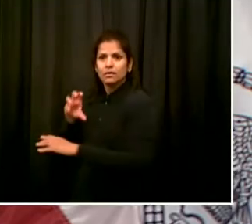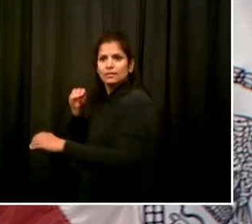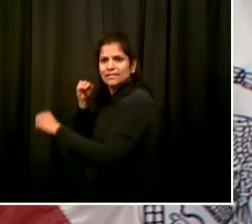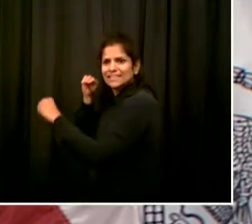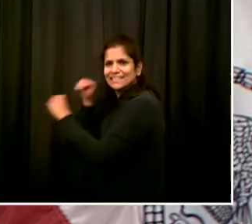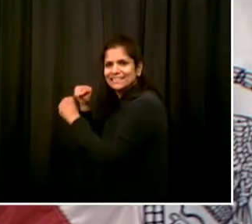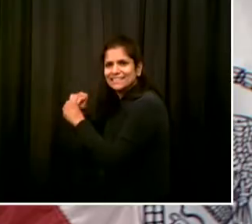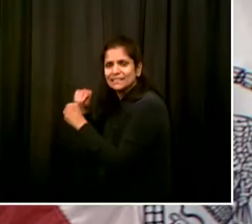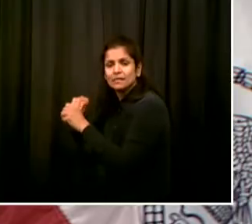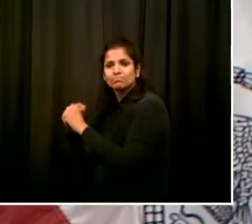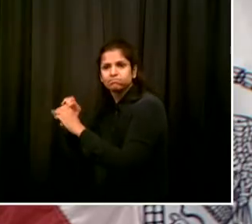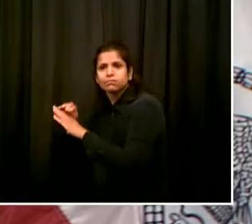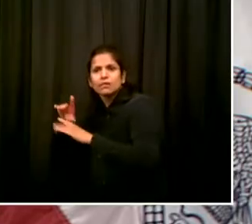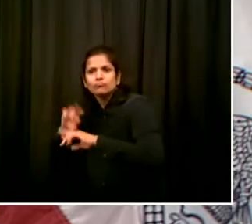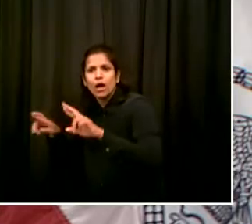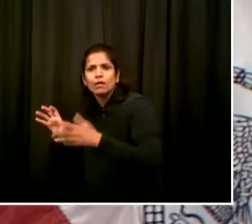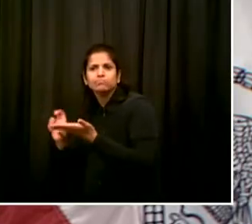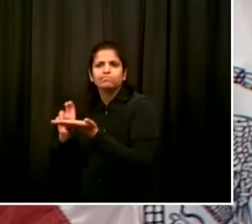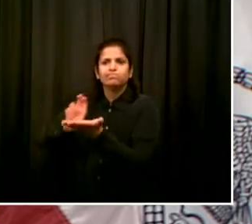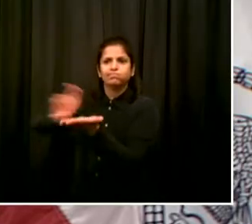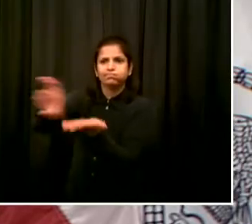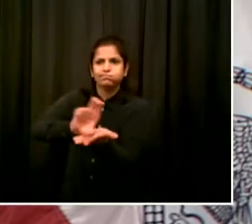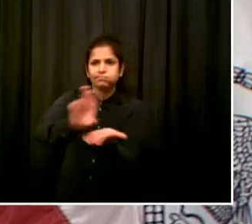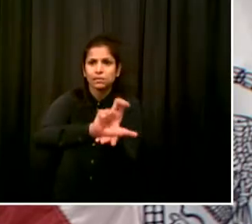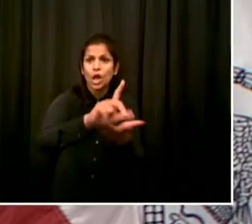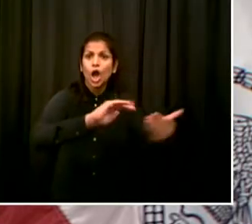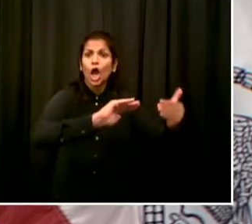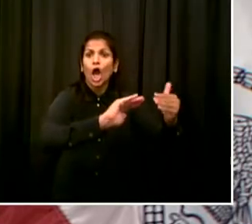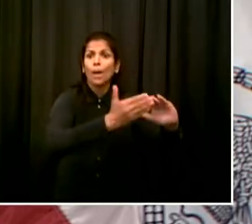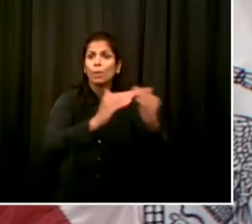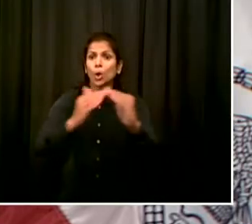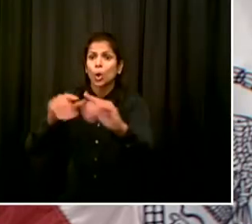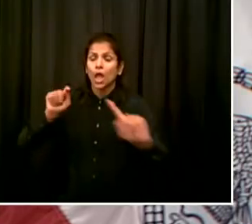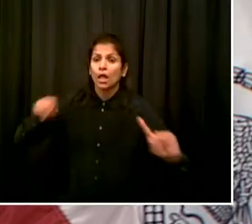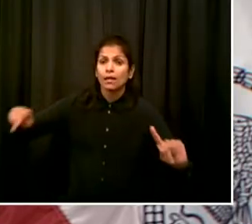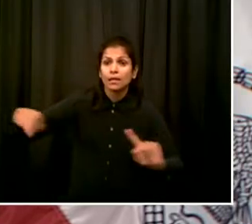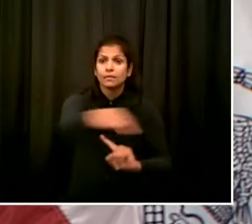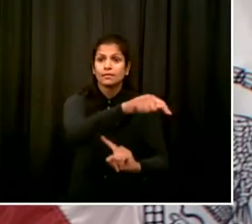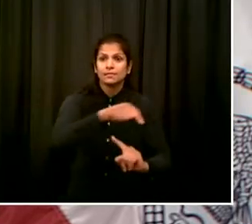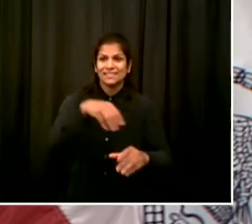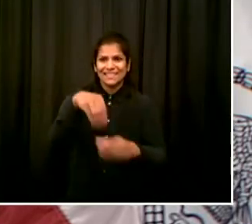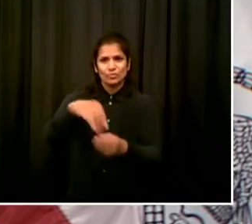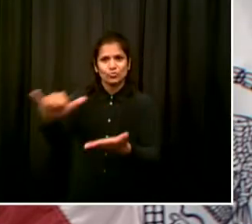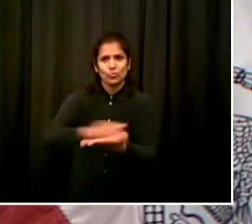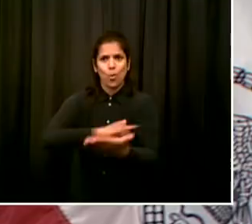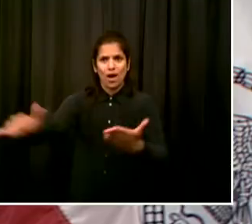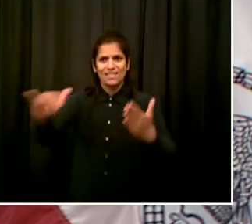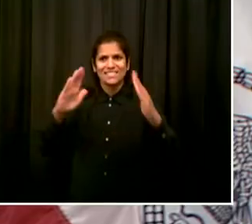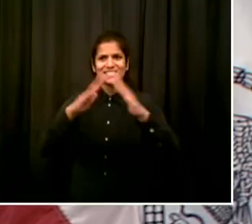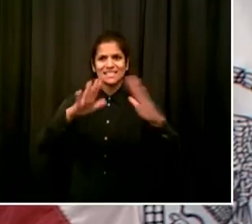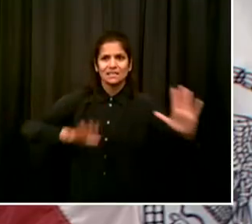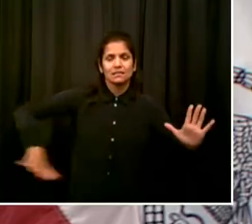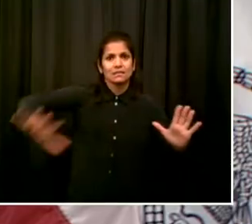RECOGNIZE THAT THIS IS A HUGE REINVESTMENT IN COMMUNITIES AND WHILE WE STAY SAFE AS A CITY, I'M CONTROL THAT WE STRIKE THE